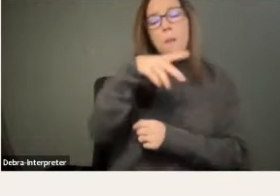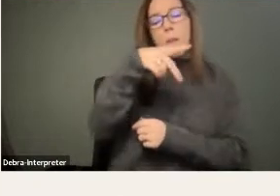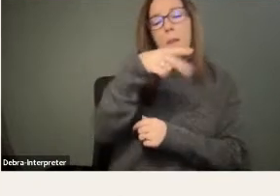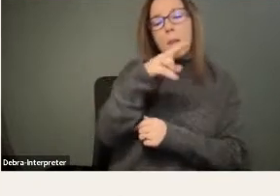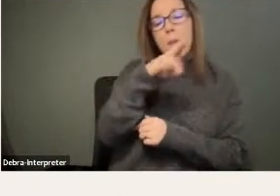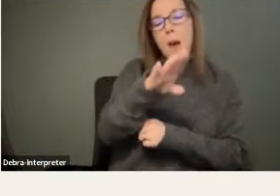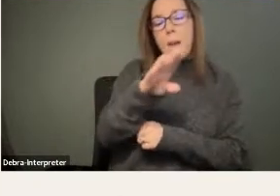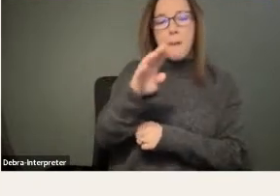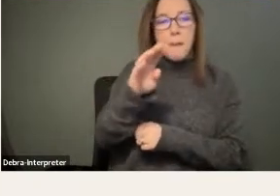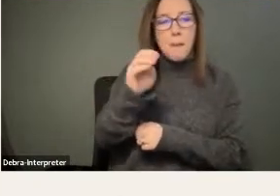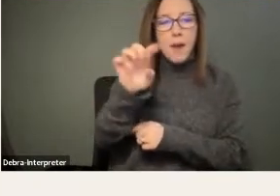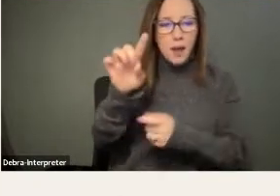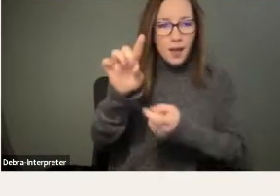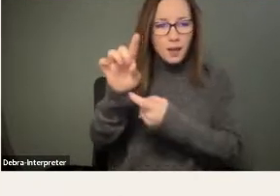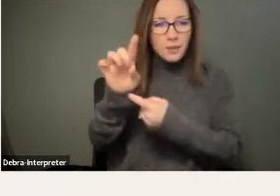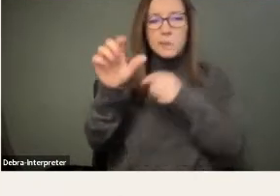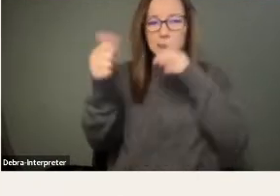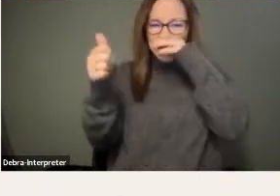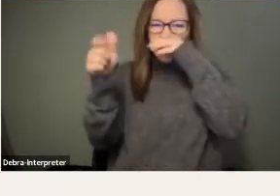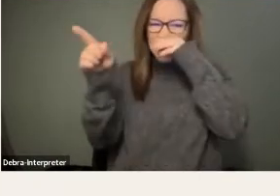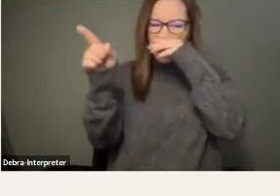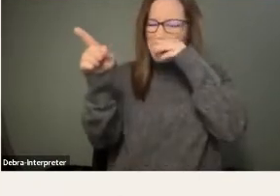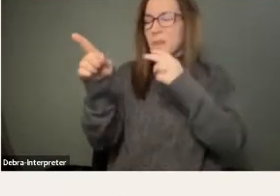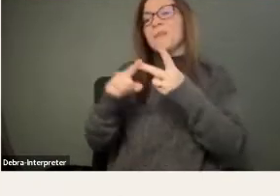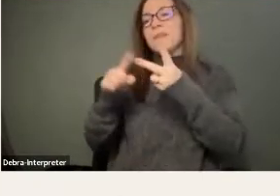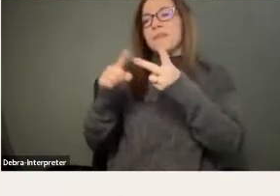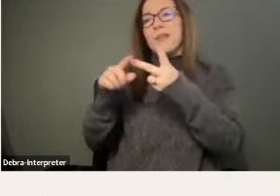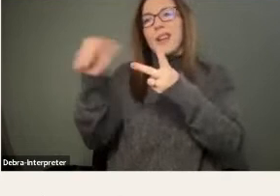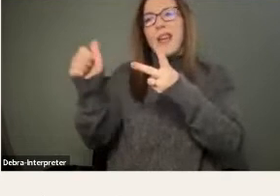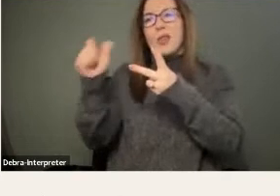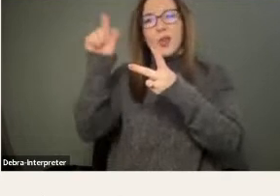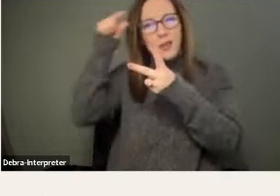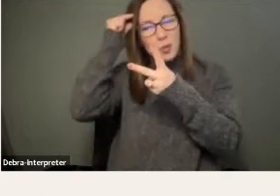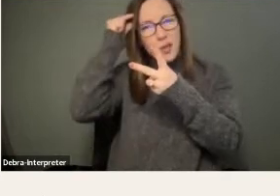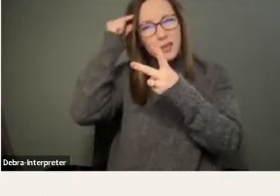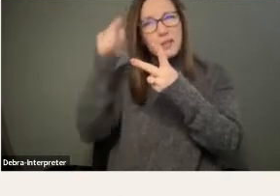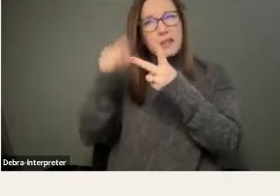highlight is called PUBAG. SPHOUF may have heard of